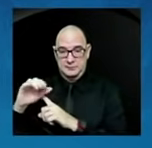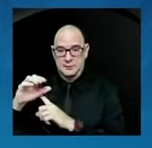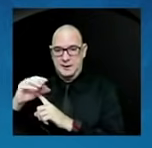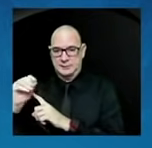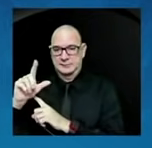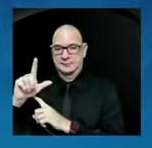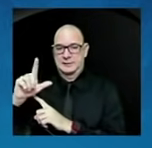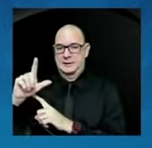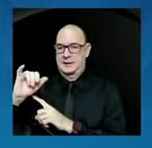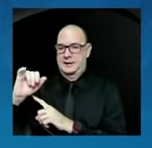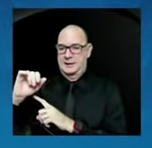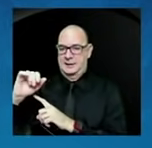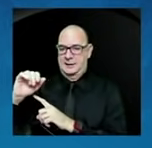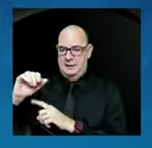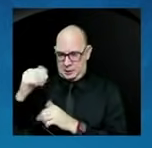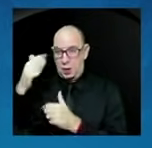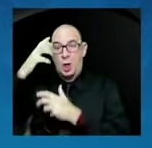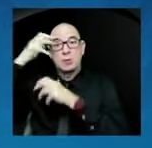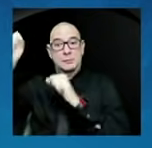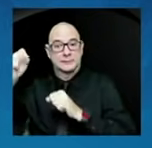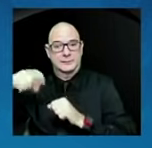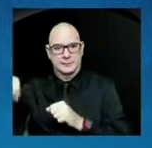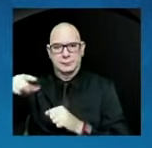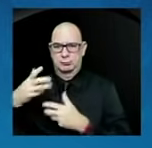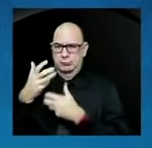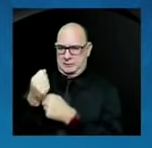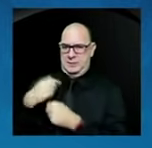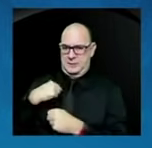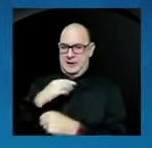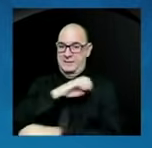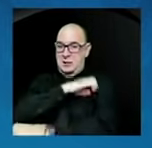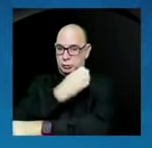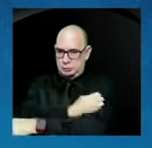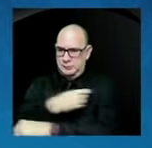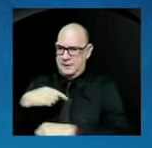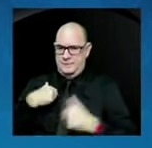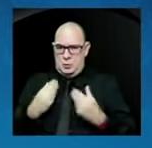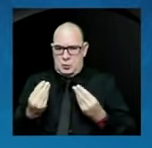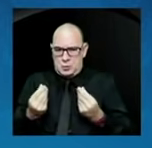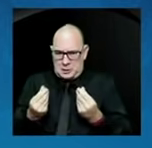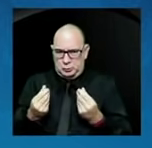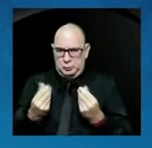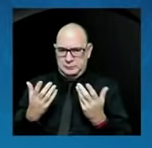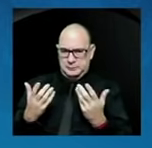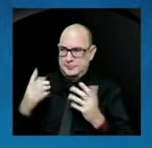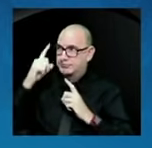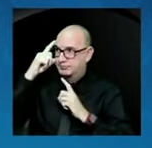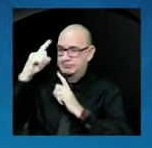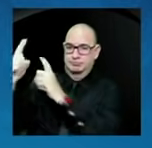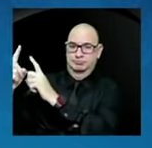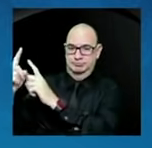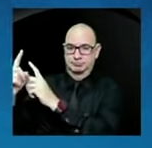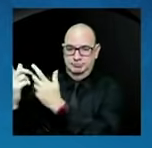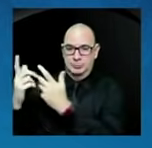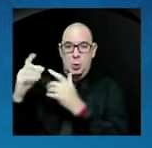F. KENNEDY ANDICE PRESIDENT LYNN B. JROKNSONHE CONFIDENCE